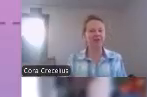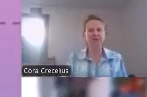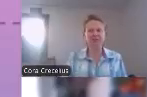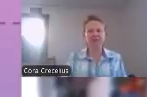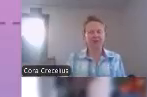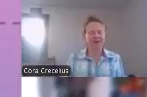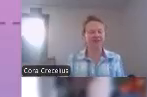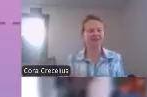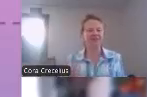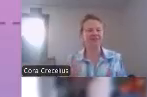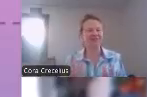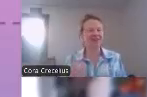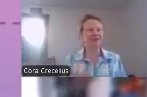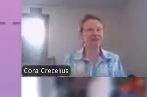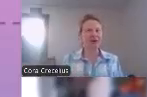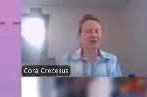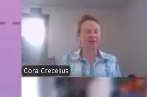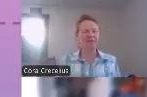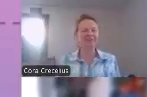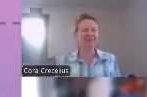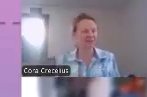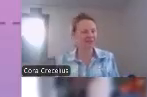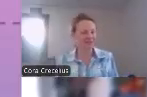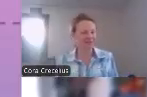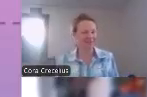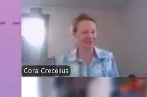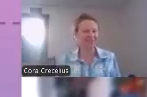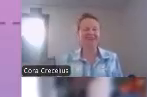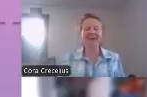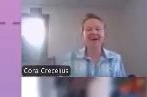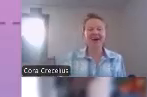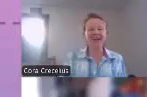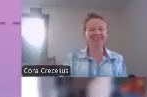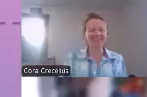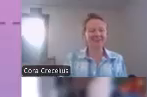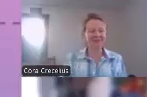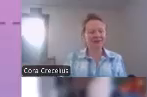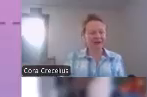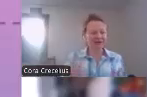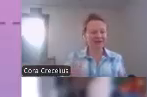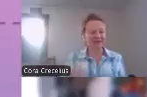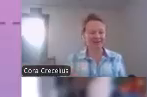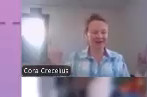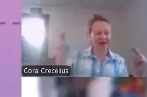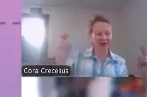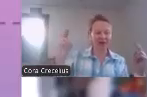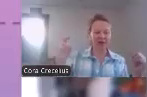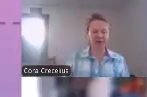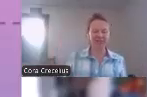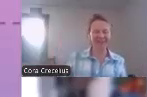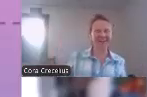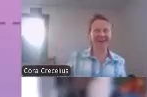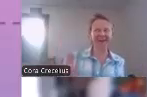and respected, involved the participants instead of coming in as a health coach like, hey,